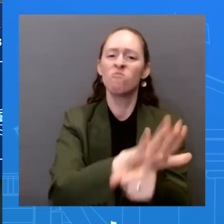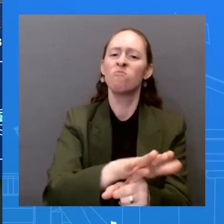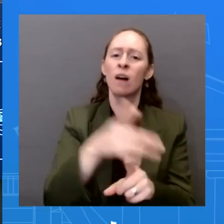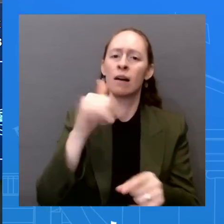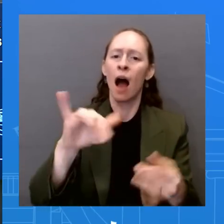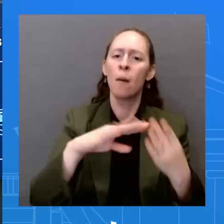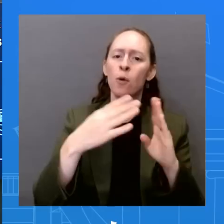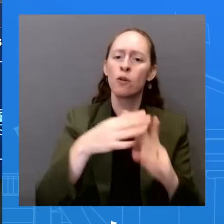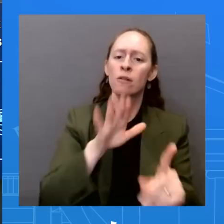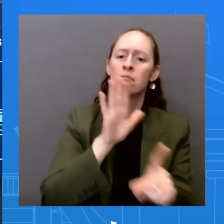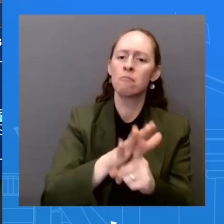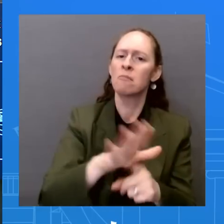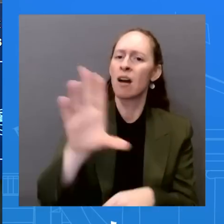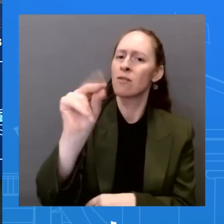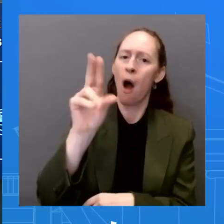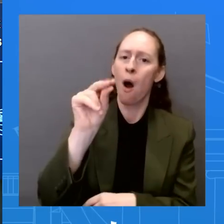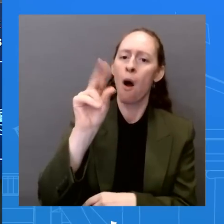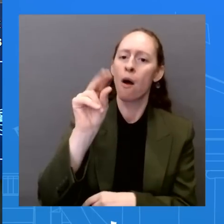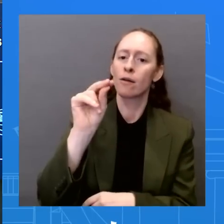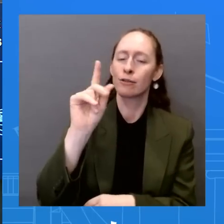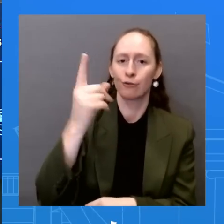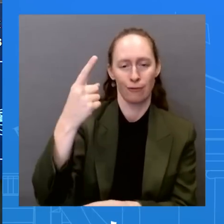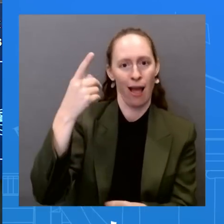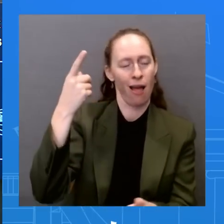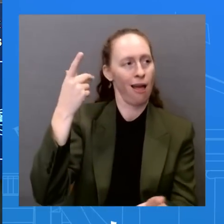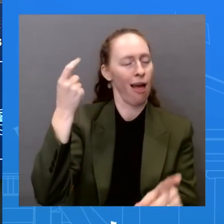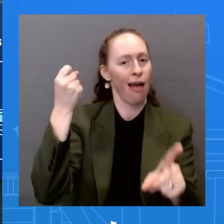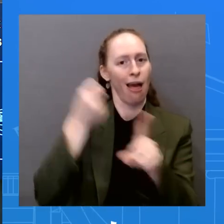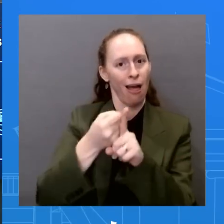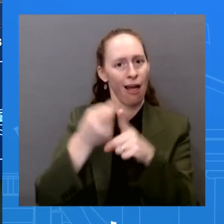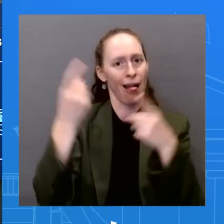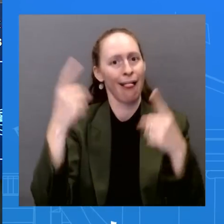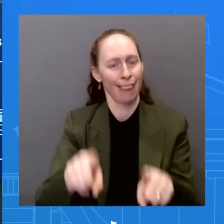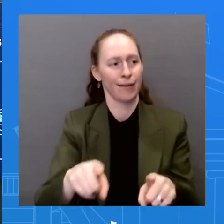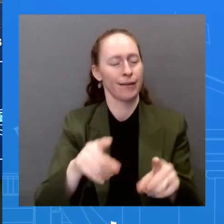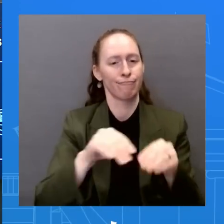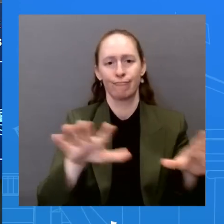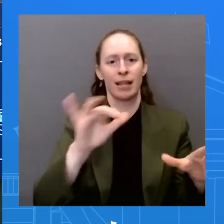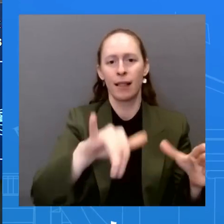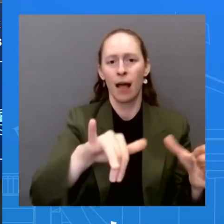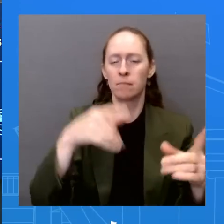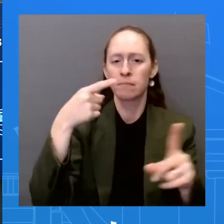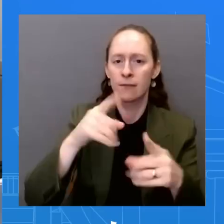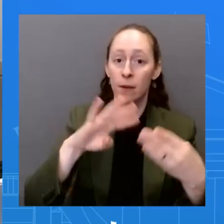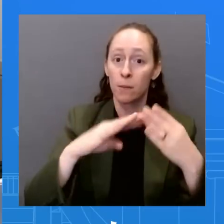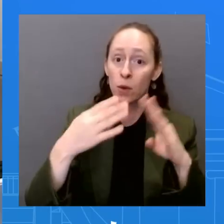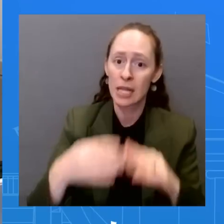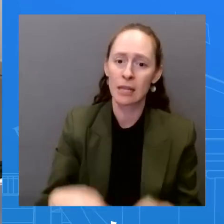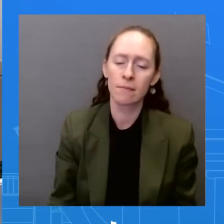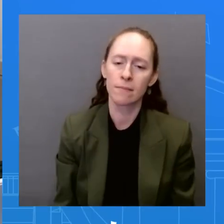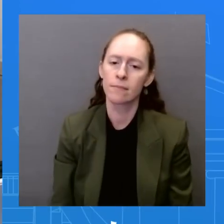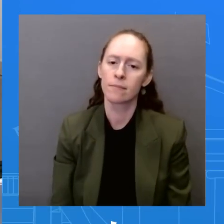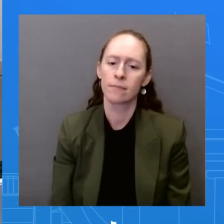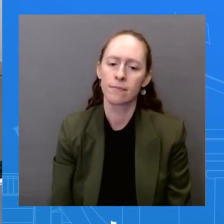Ms. Jean-Pierre: Go ahead, Steven. The Press: I do want to dig deeper into the racial disparity because it's growing week by week. Fewer and fewer cases are being seen among white people and more among people of color.